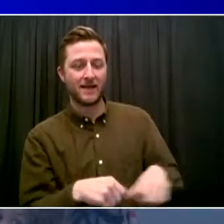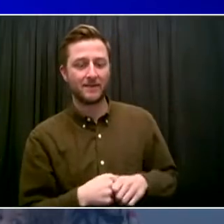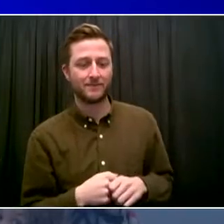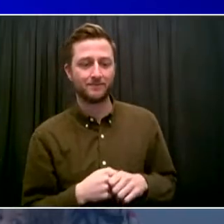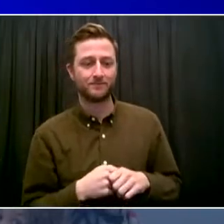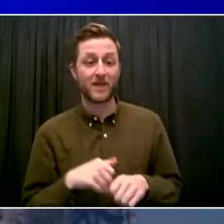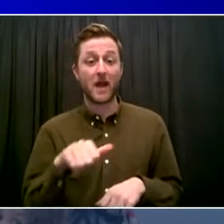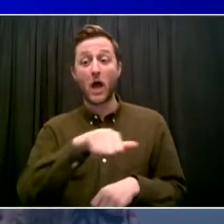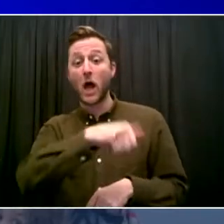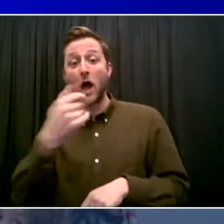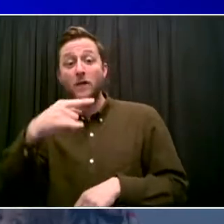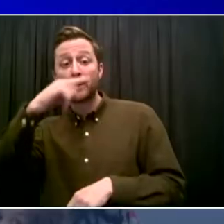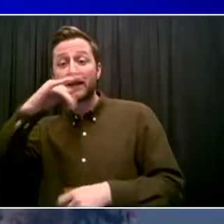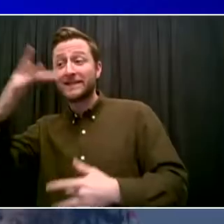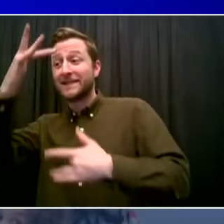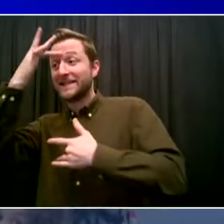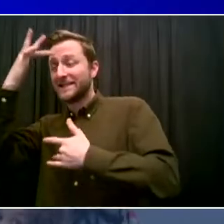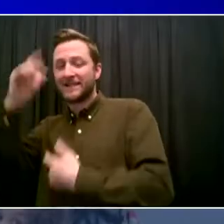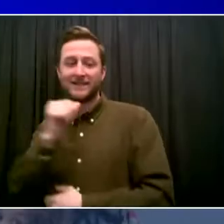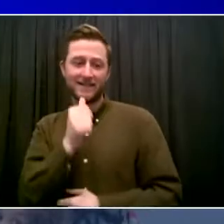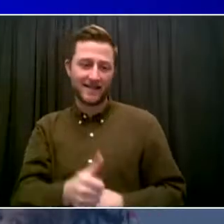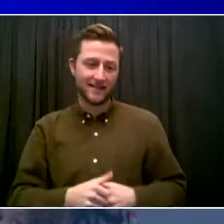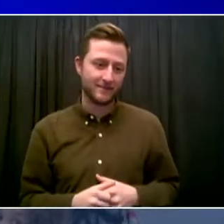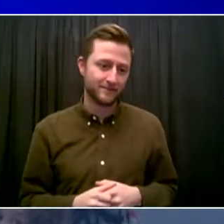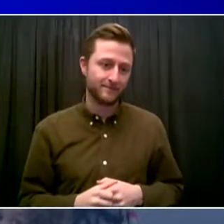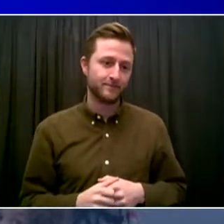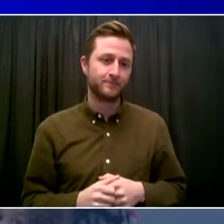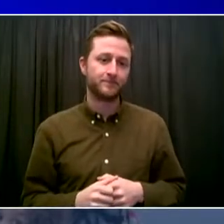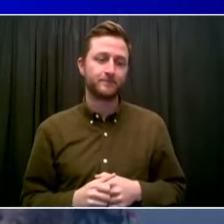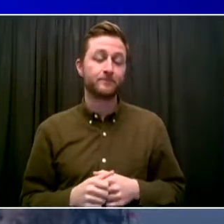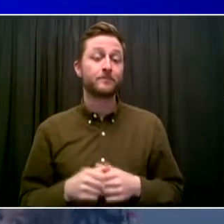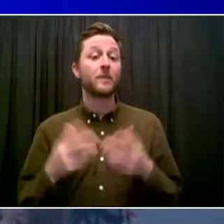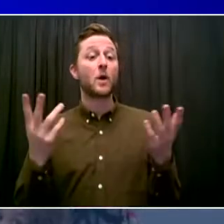. I'M PROUD OF THAT AND THOSE WERE THOUSANDS OF CASES WE WERE ABLTOE OISLATE.